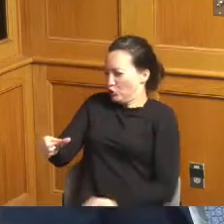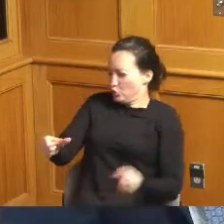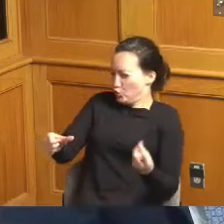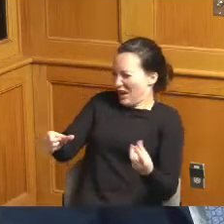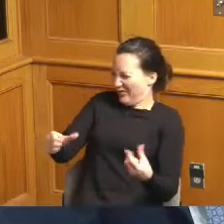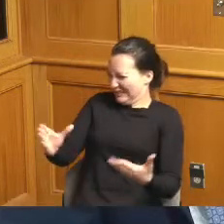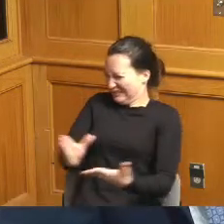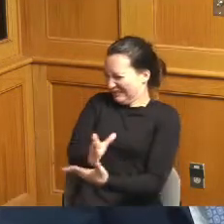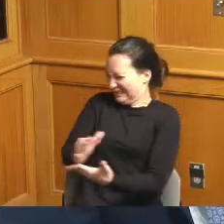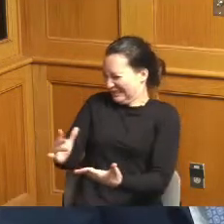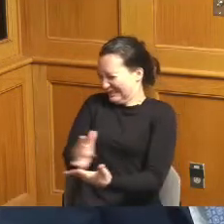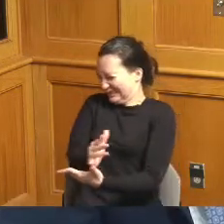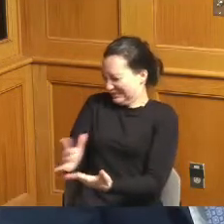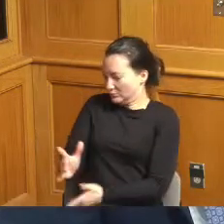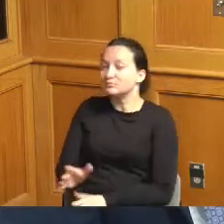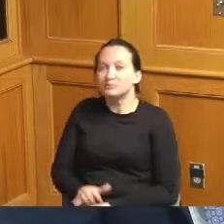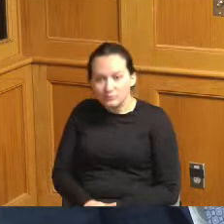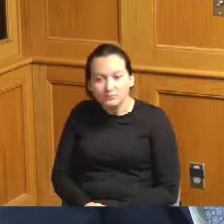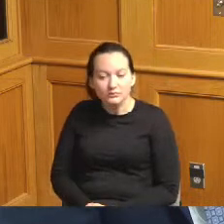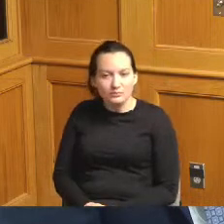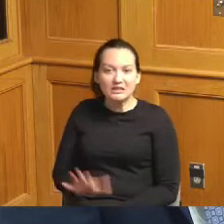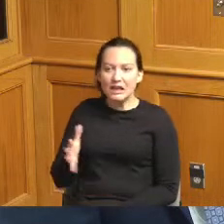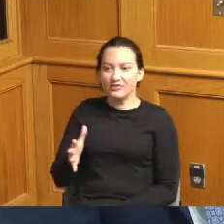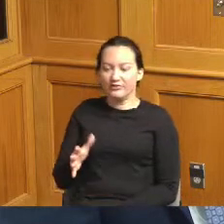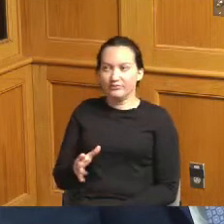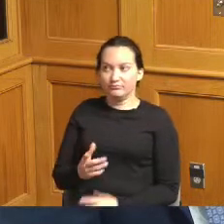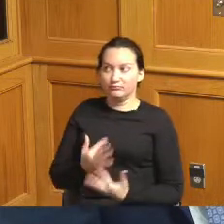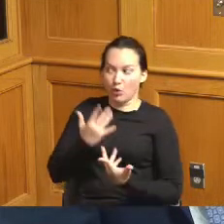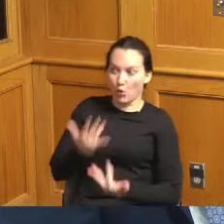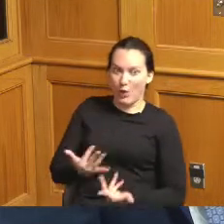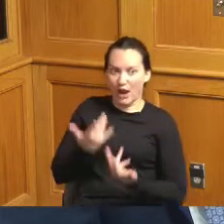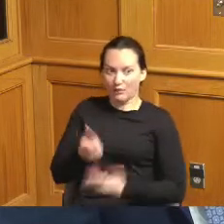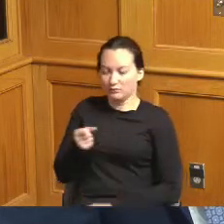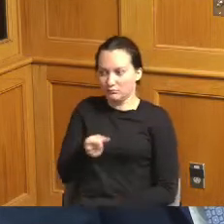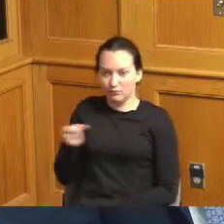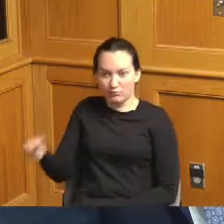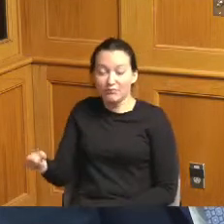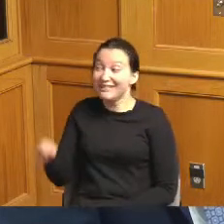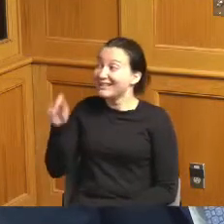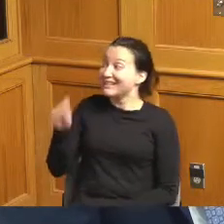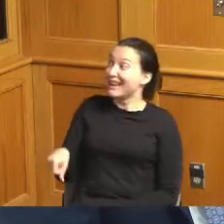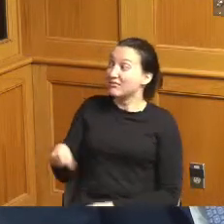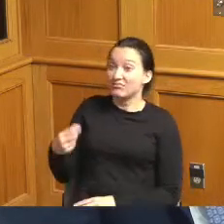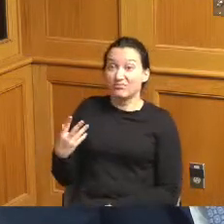any given time okay that are sort of just waiting for placement so they can go out as long as we can